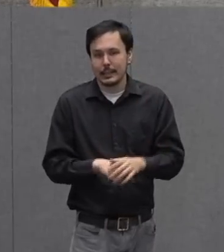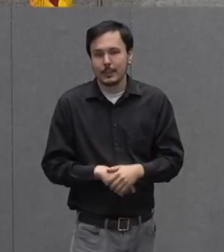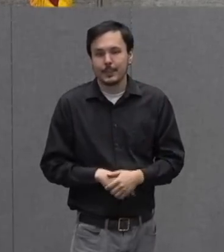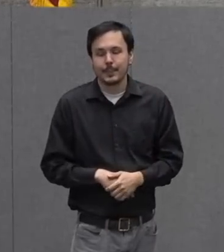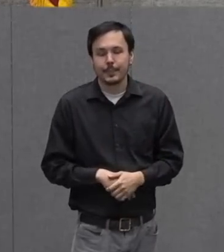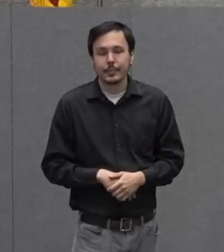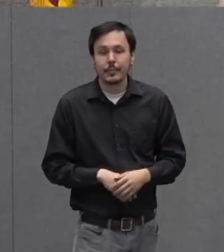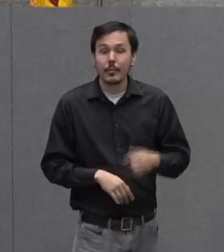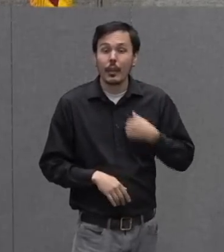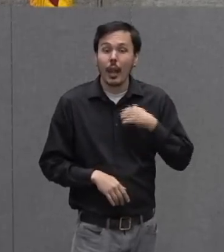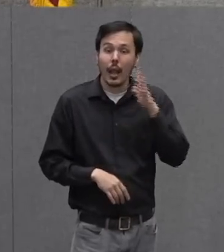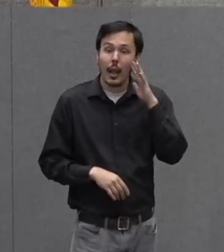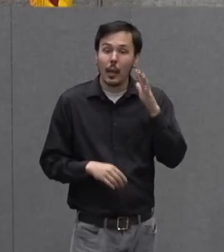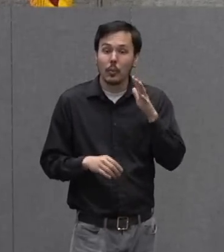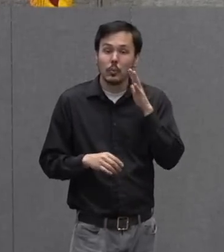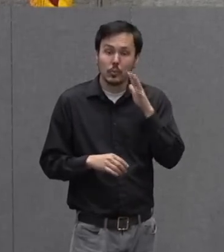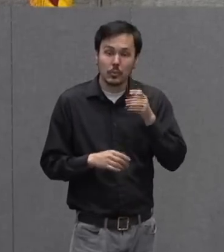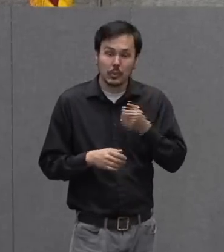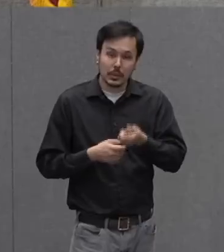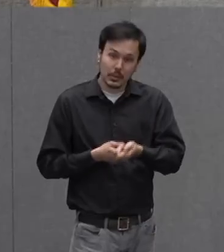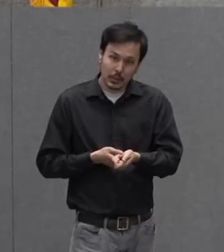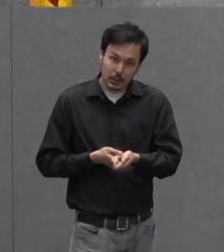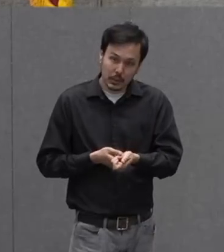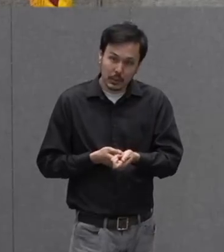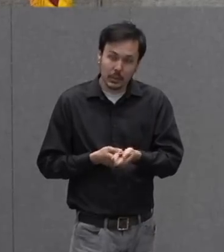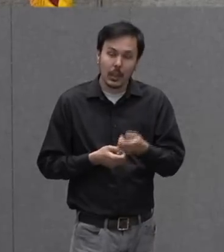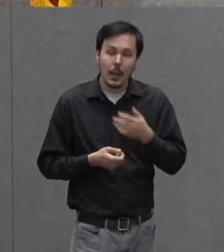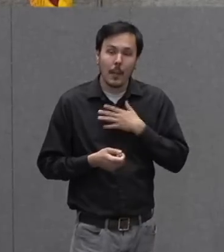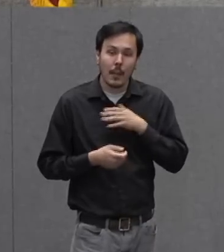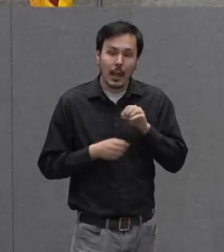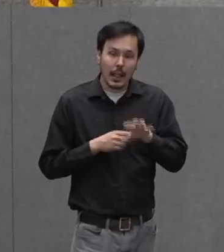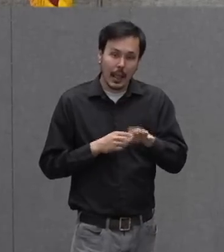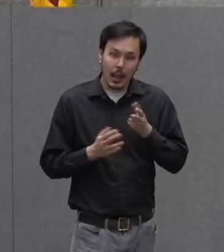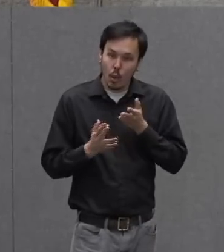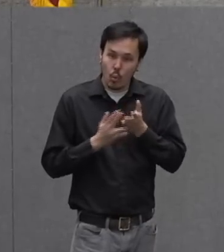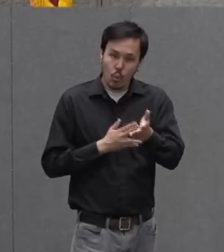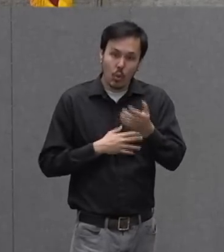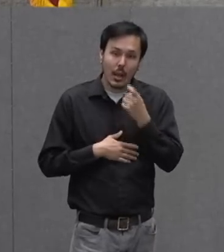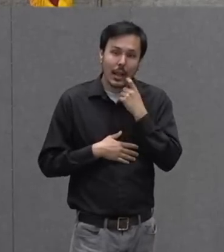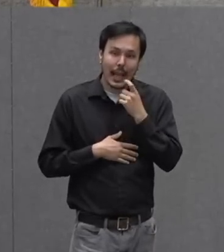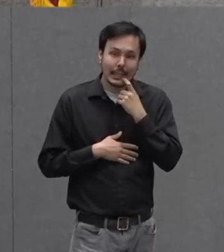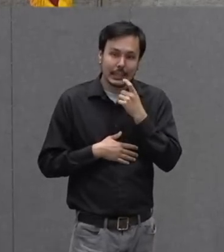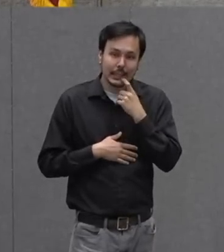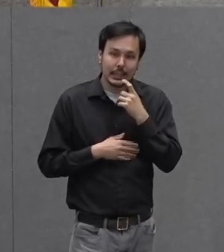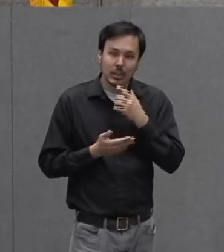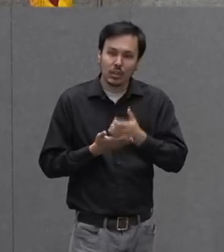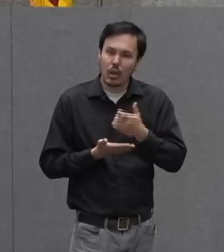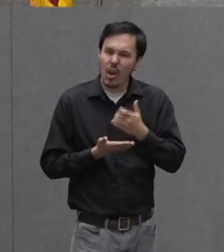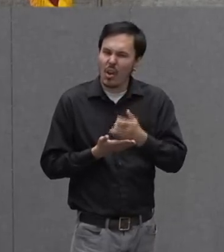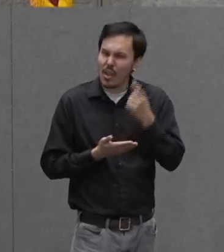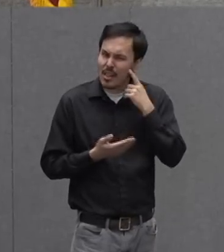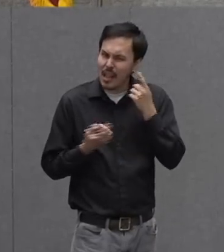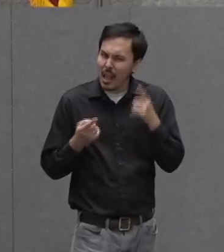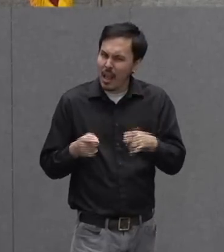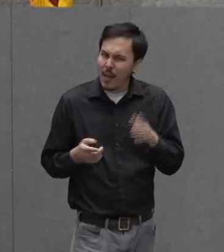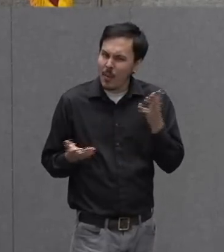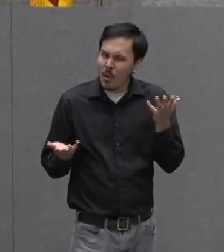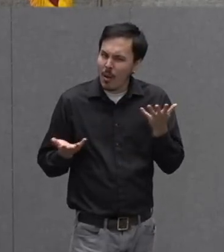I'm going to shine my light through this glass jar. What do you think's going to happen?